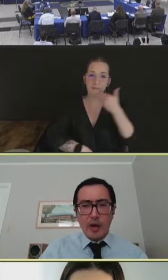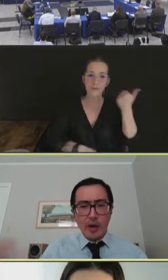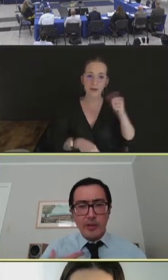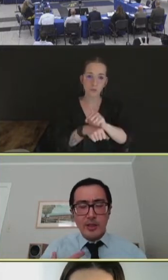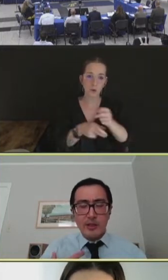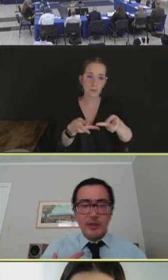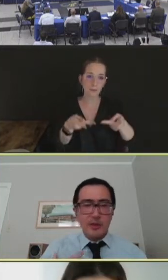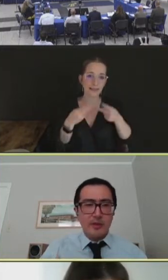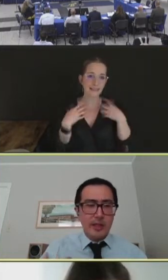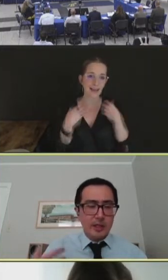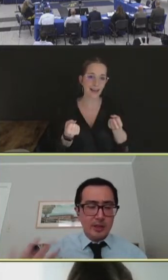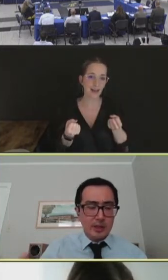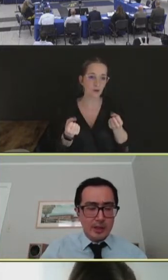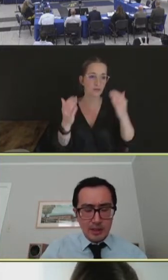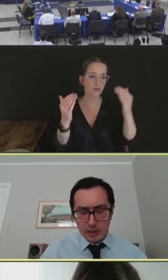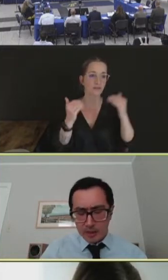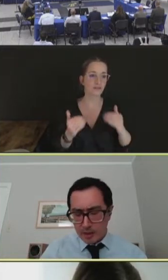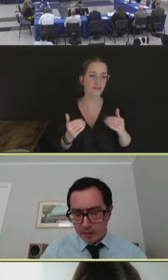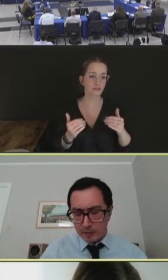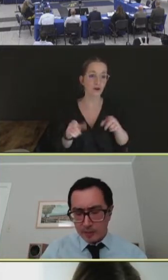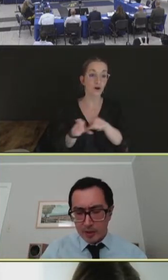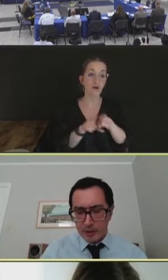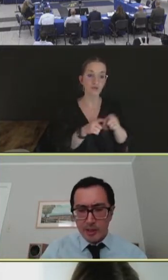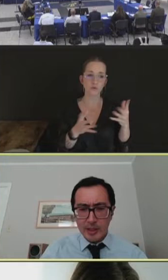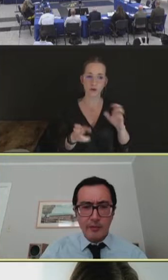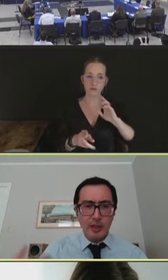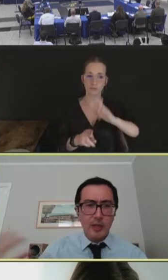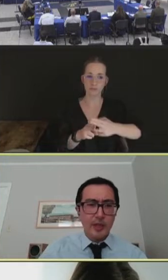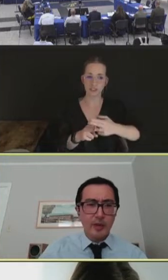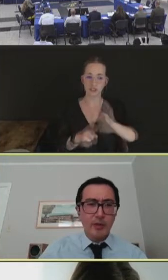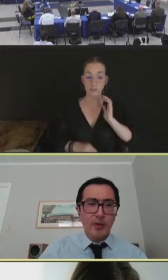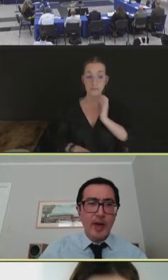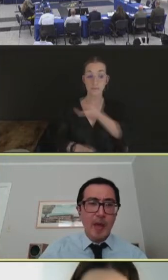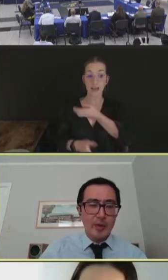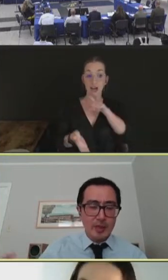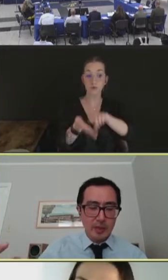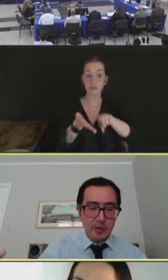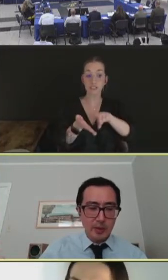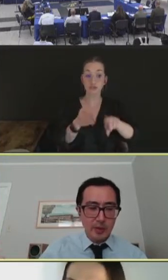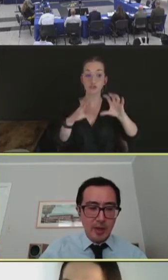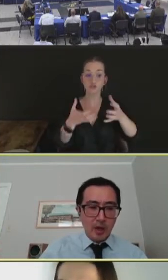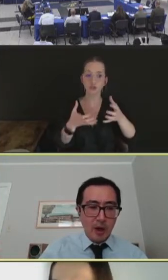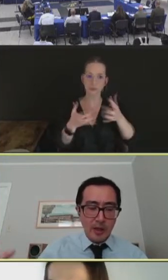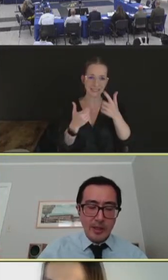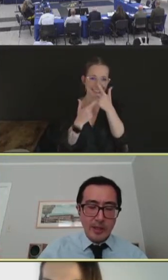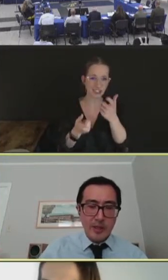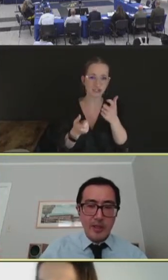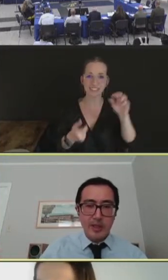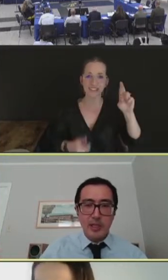our research group is very interested in this idea of recovery. What happens to hard hit communities